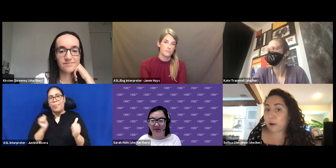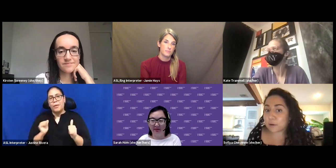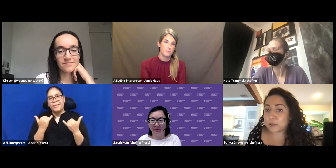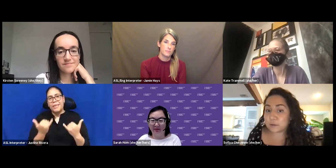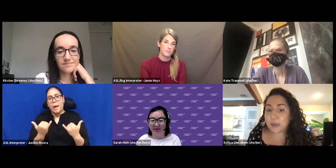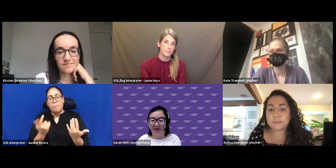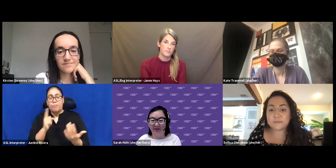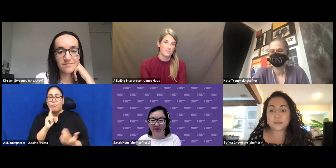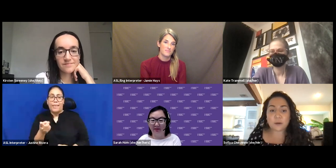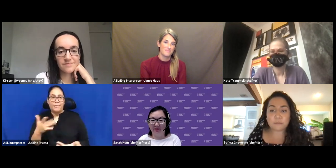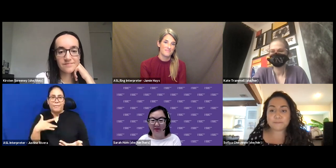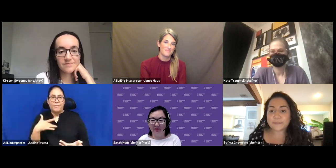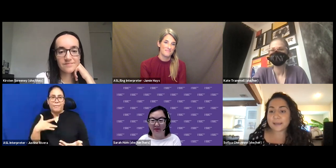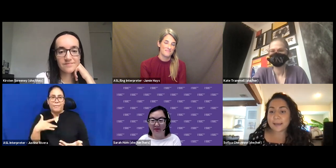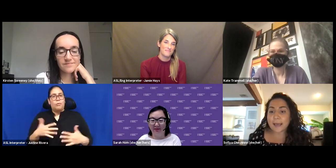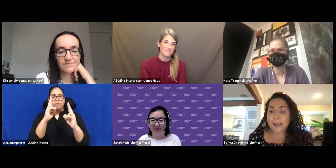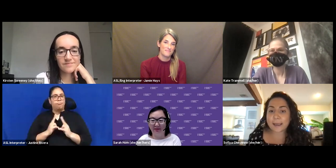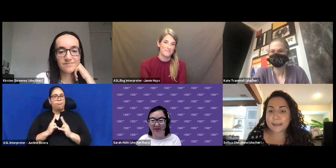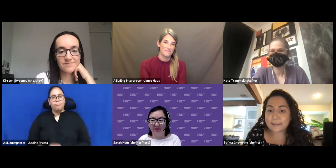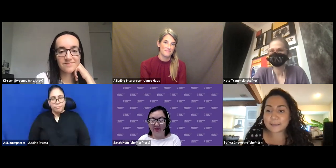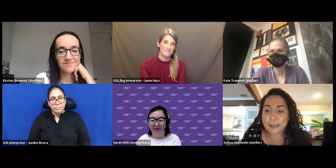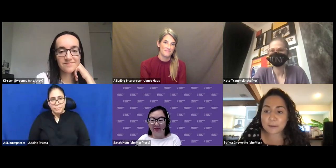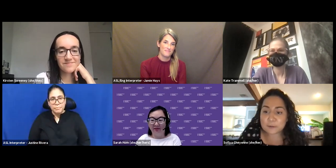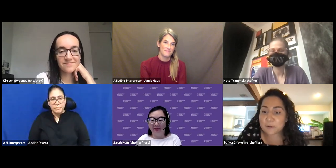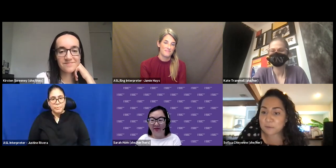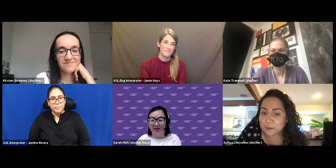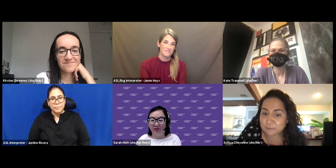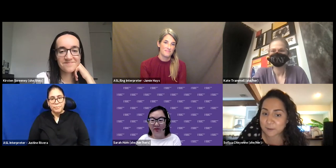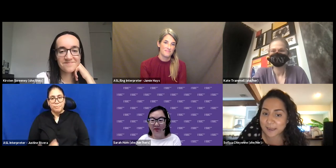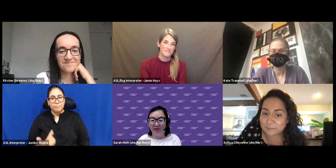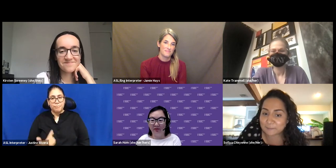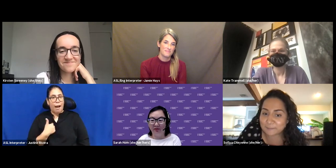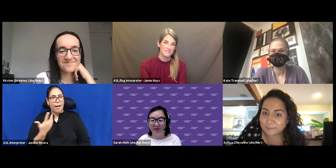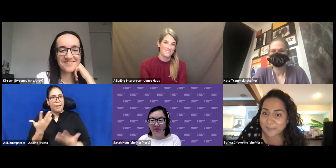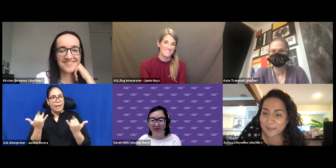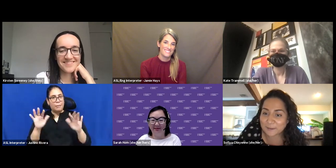honor to do that. So I reserve the rest of my time. Thank you.